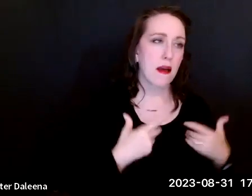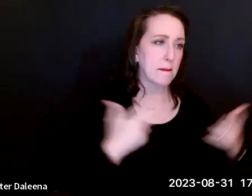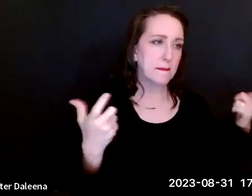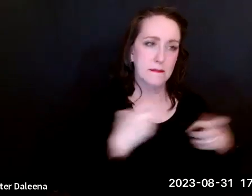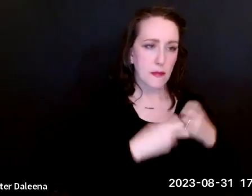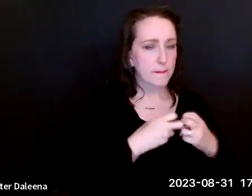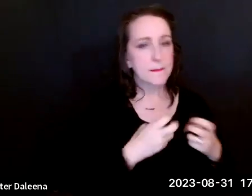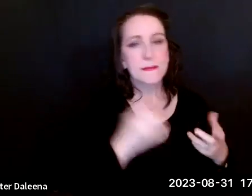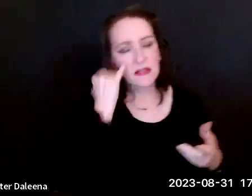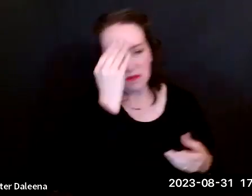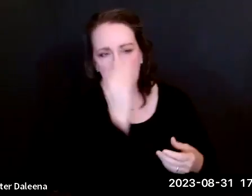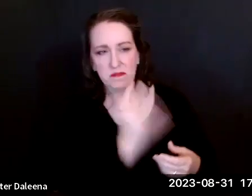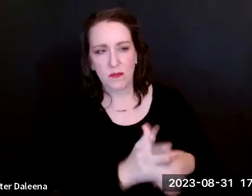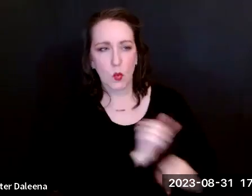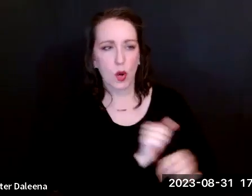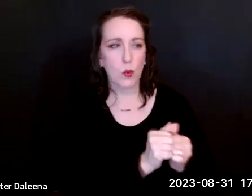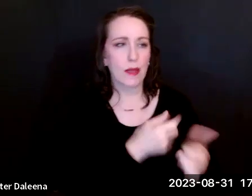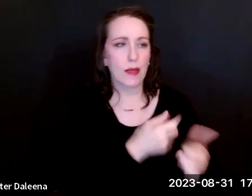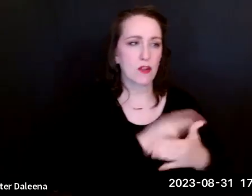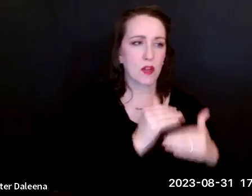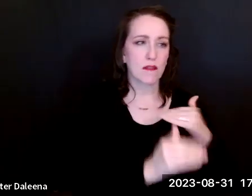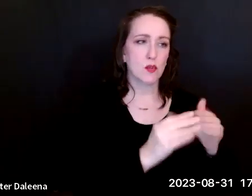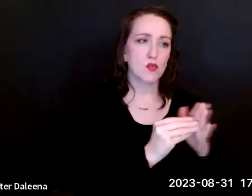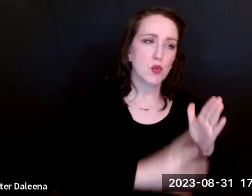if I tell them they're going to be working with a Master Level student or a bachelor your level